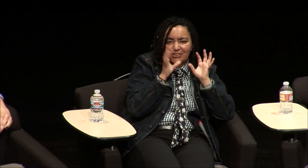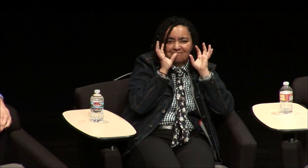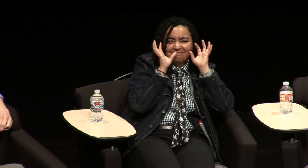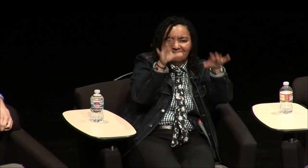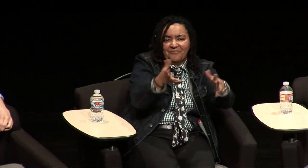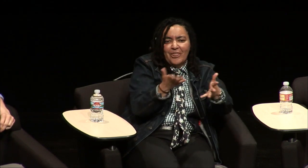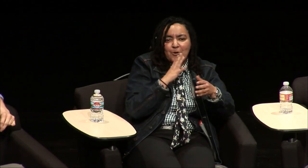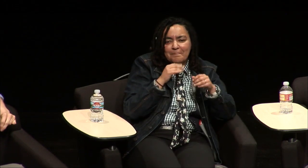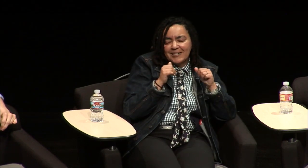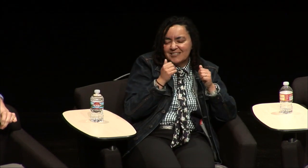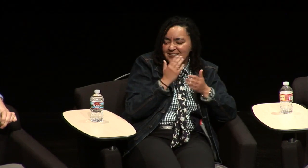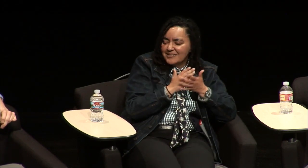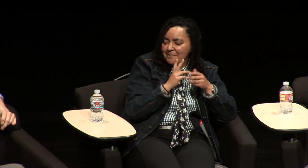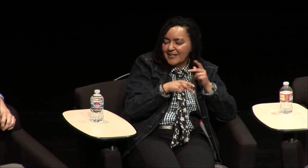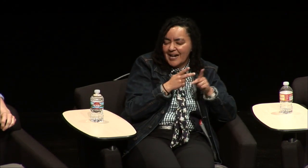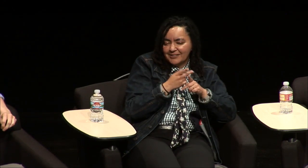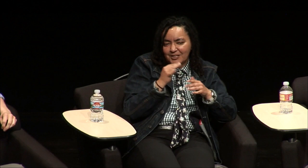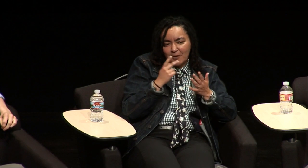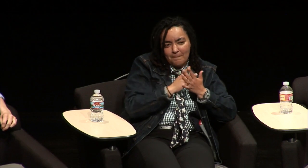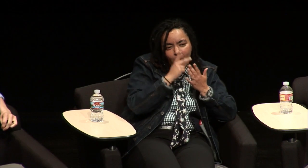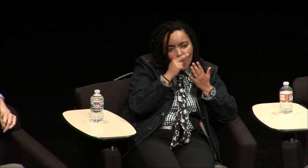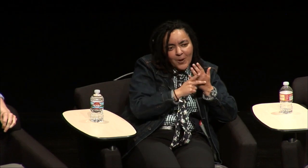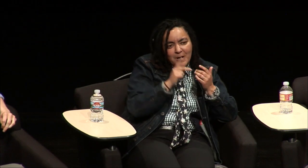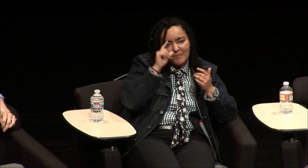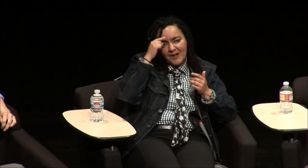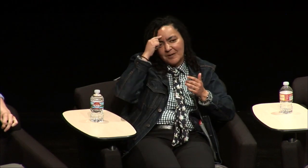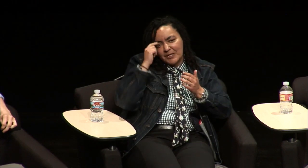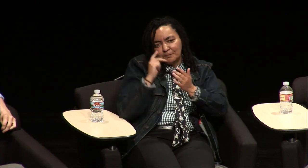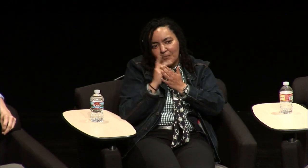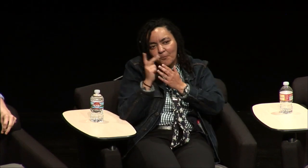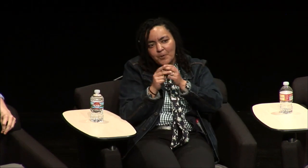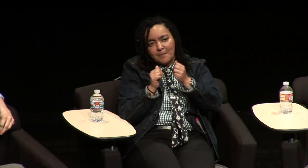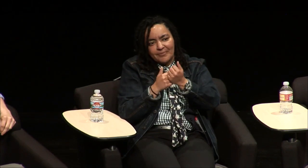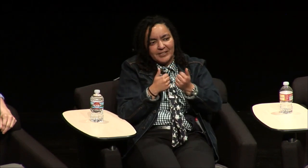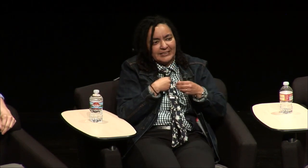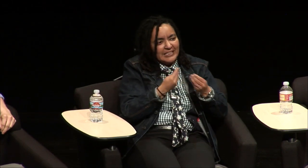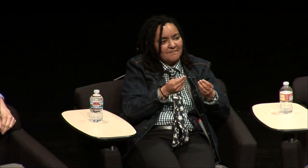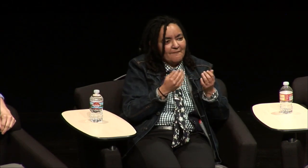outside the family so I just wish that there were some kind of program really